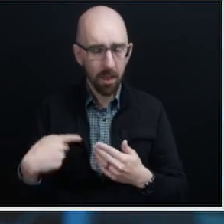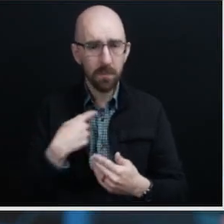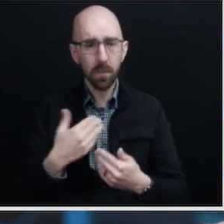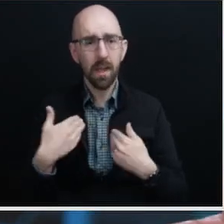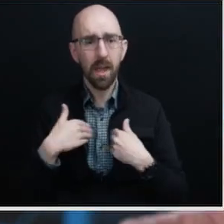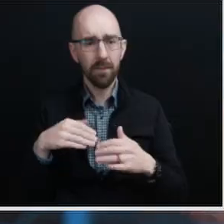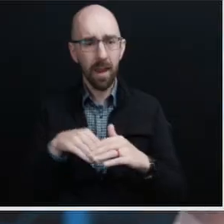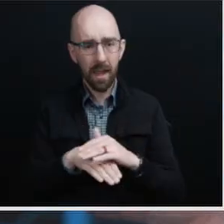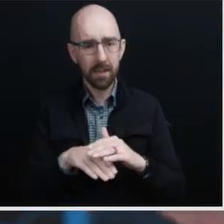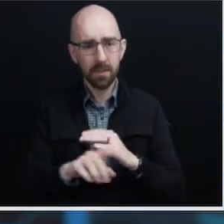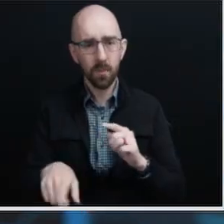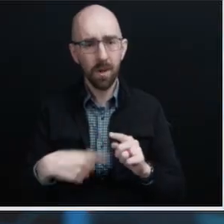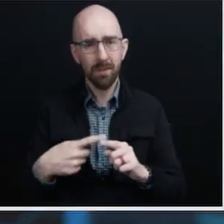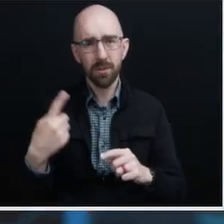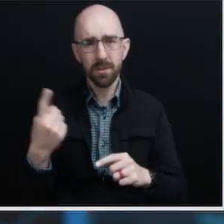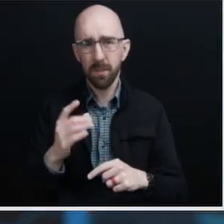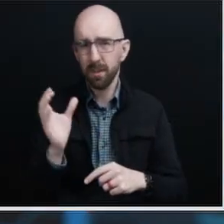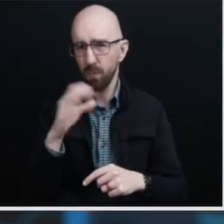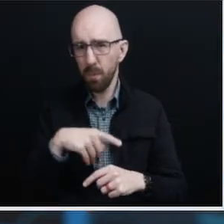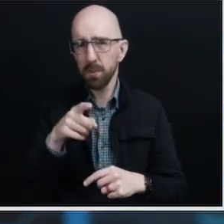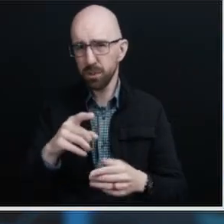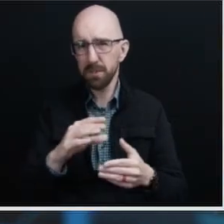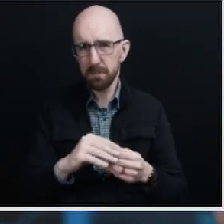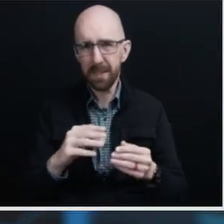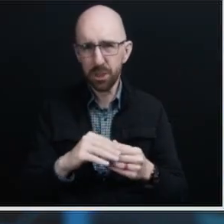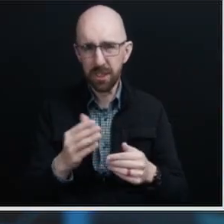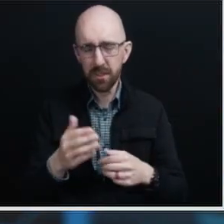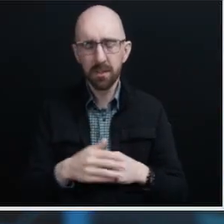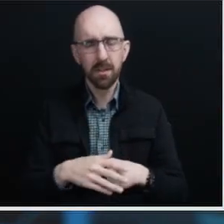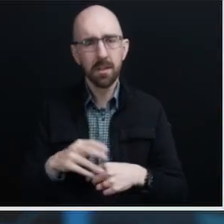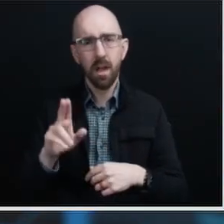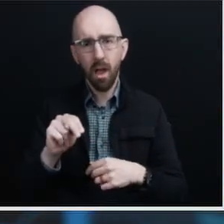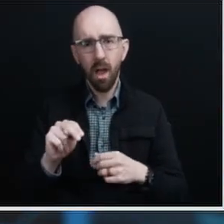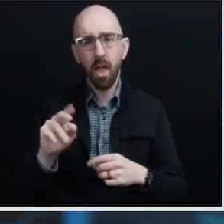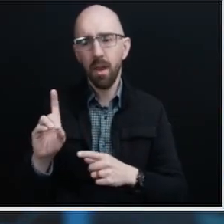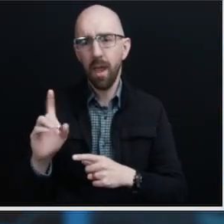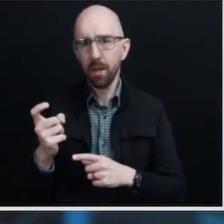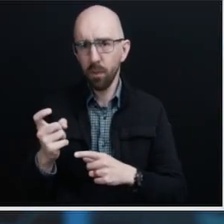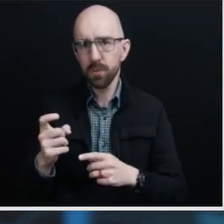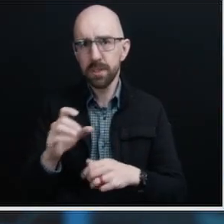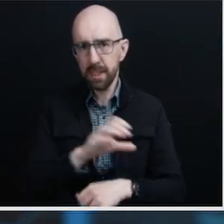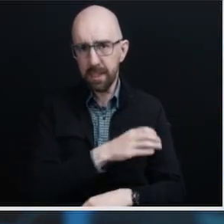is something abnormal. What she was referencing, we have an undiagnosed clinic um that is part of